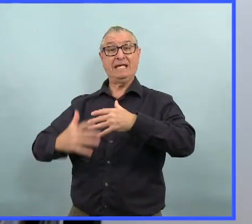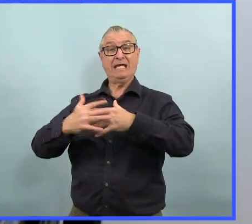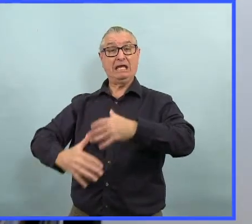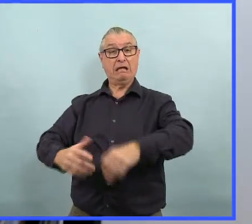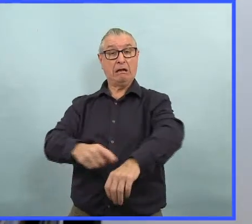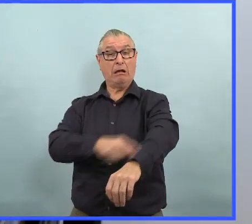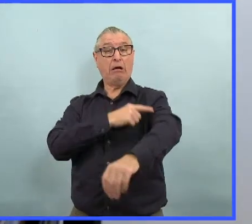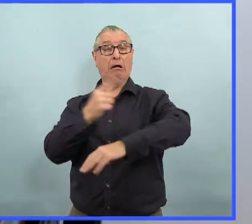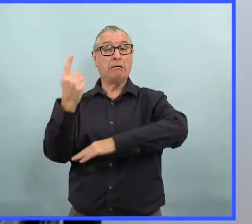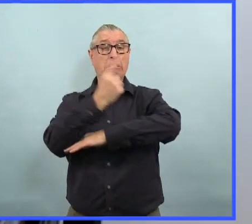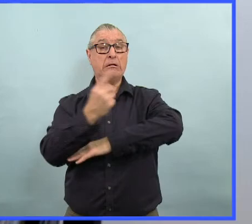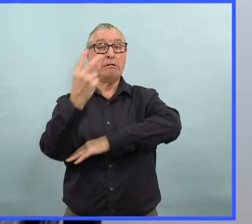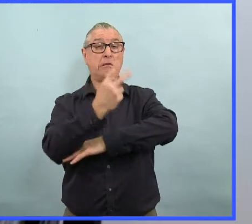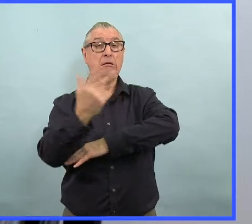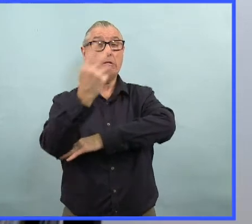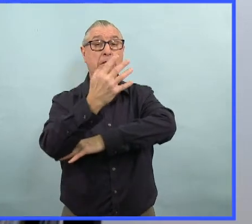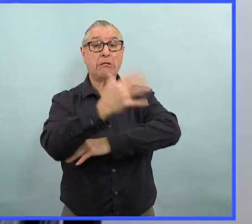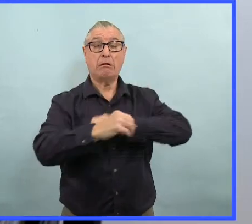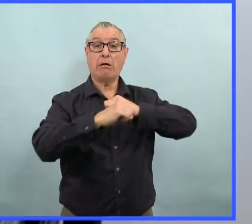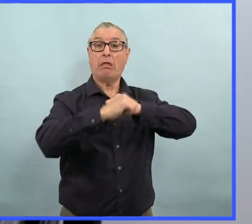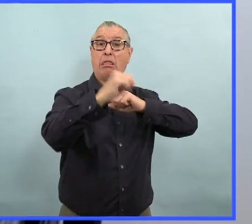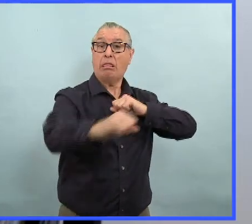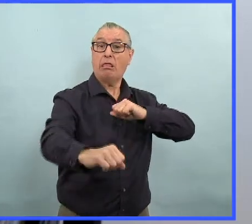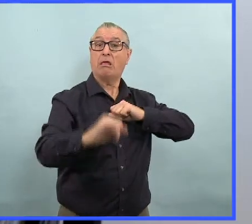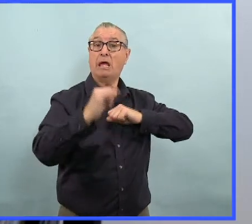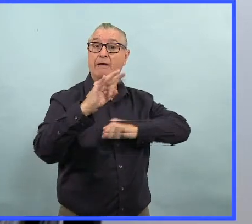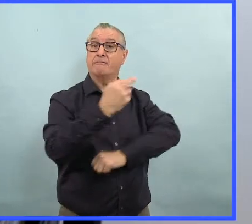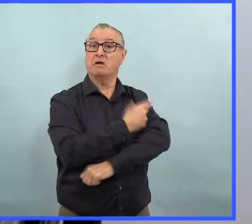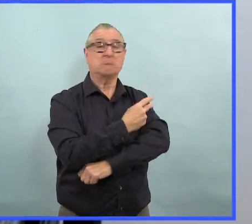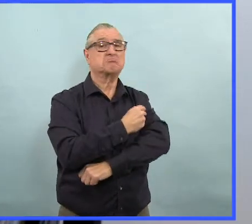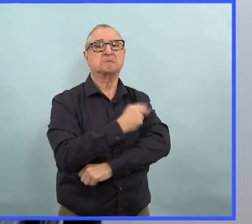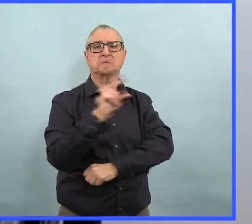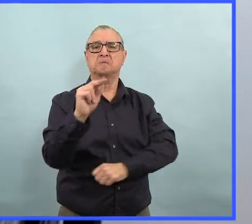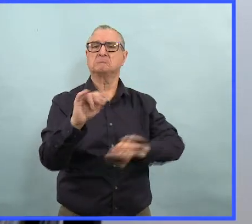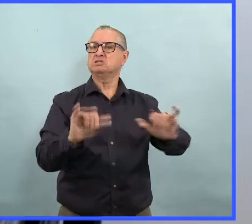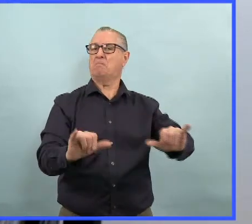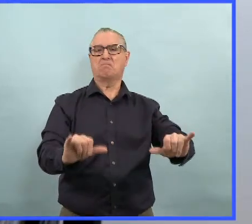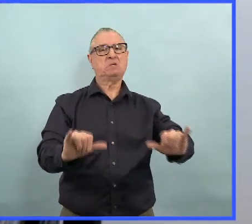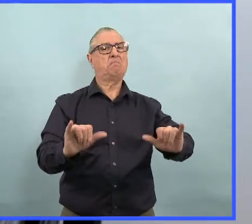i also should point out that separate from this study multiple studies have shown